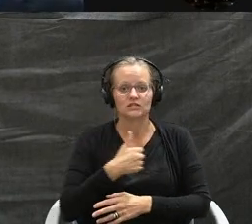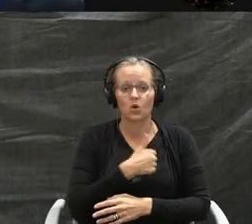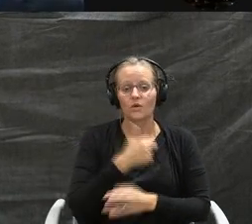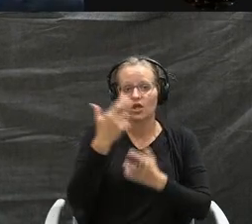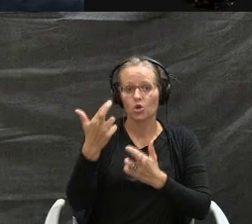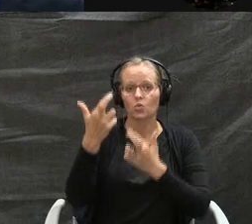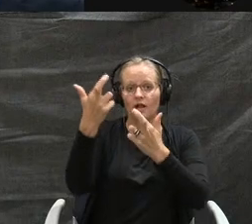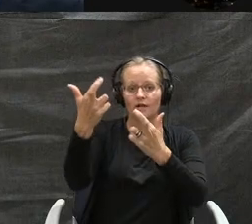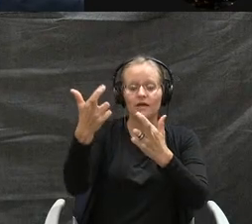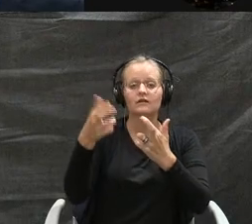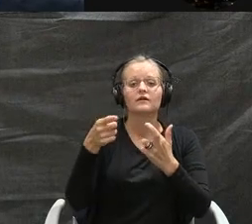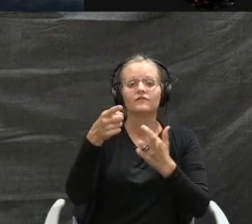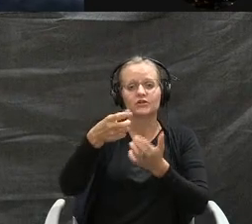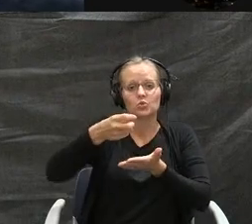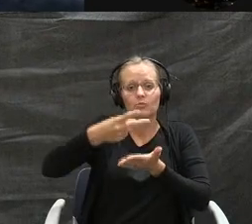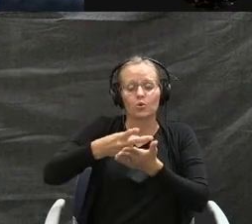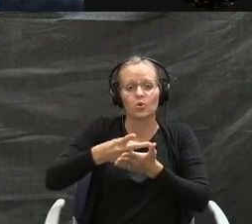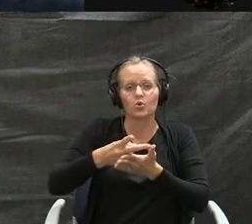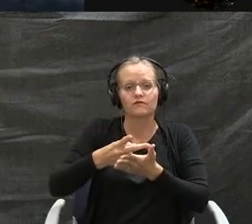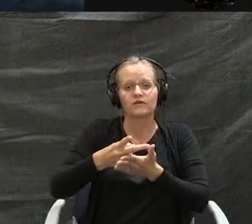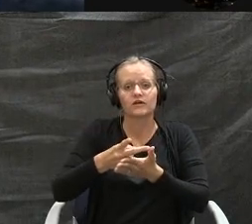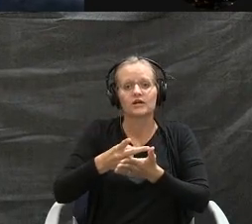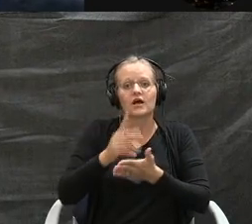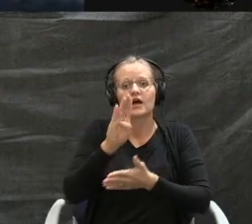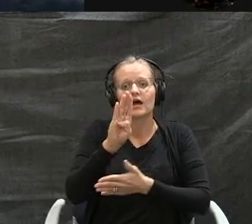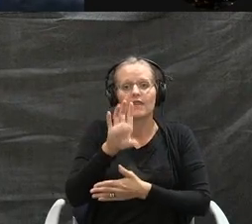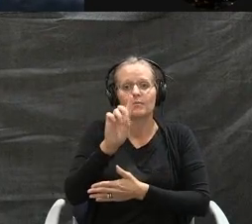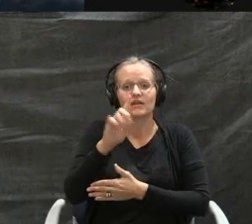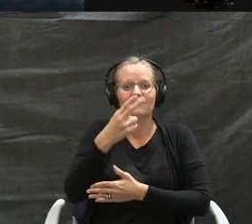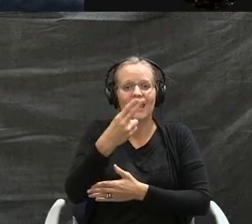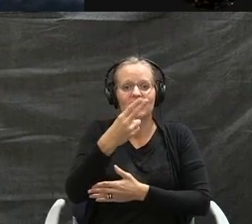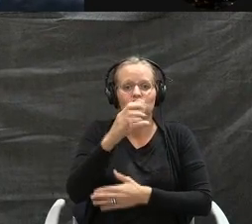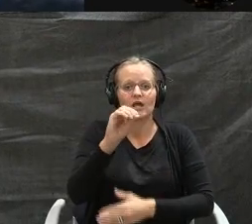Little bit of H&T Trucking in the amount of $40,000 for